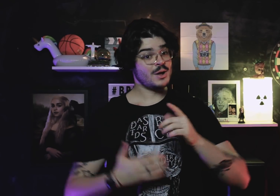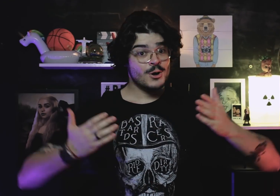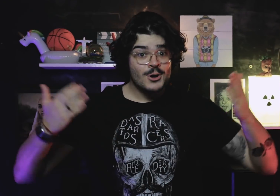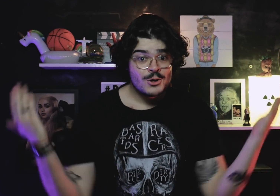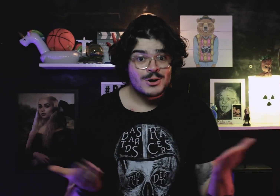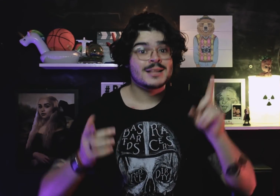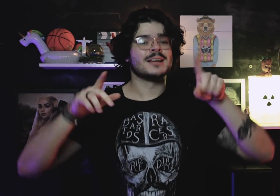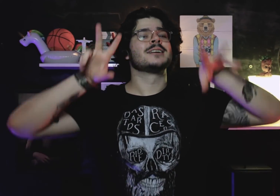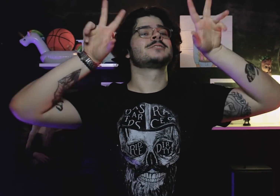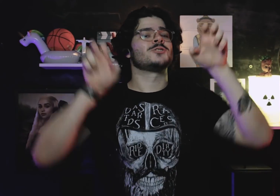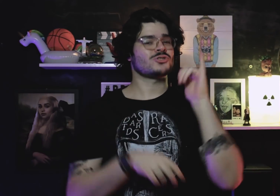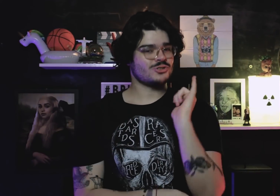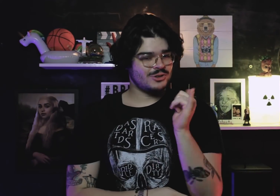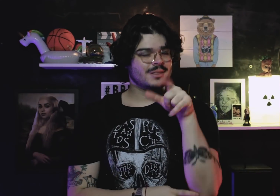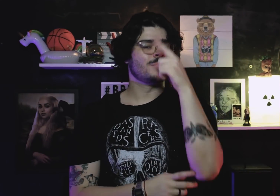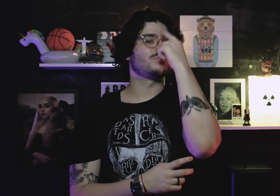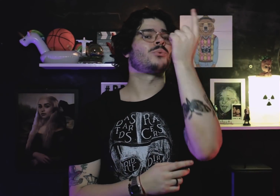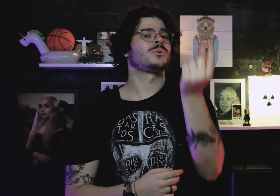Now it's about witches!